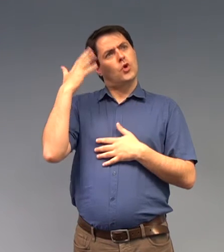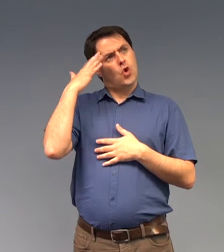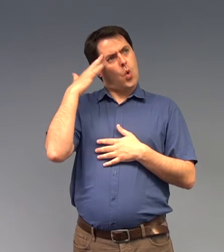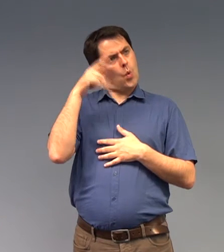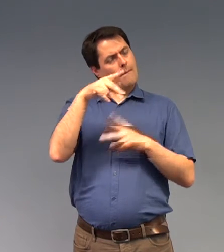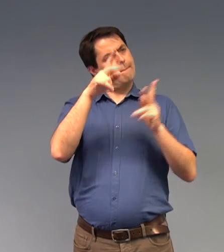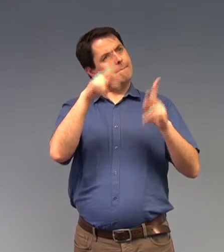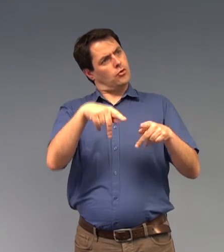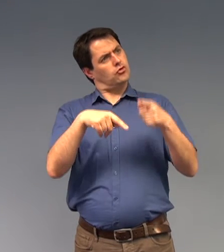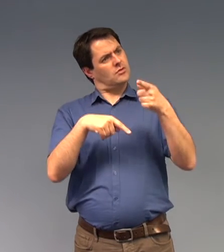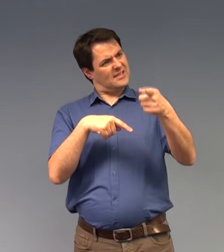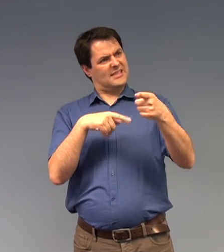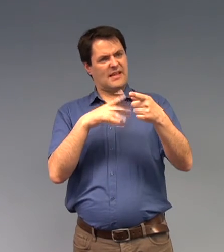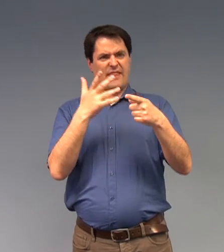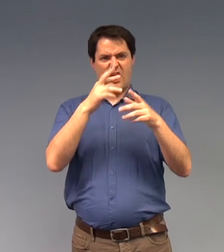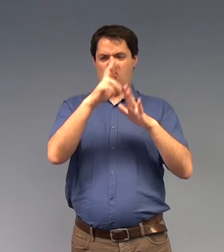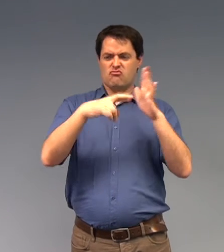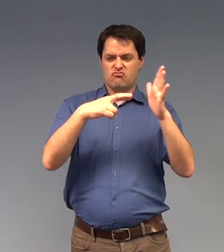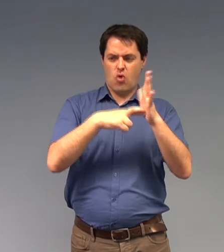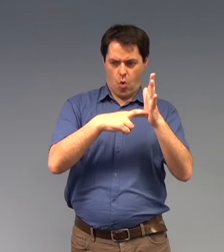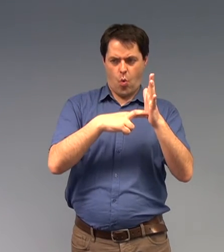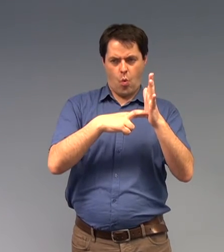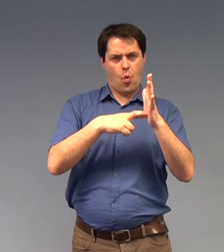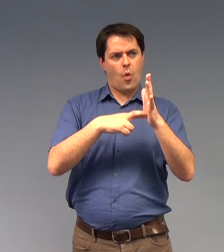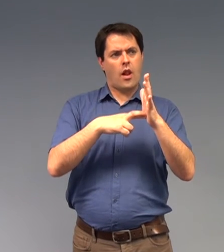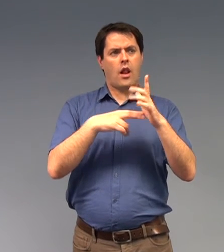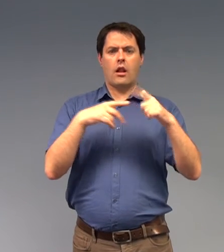was that of explicature and implicature.